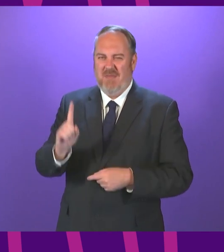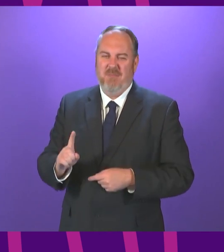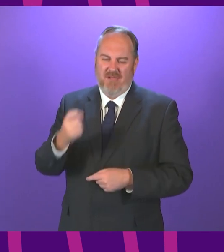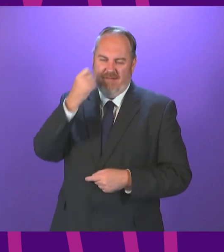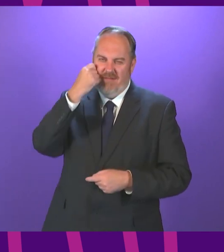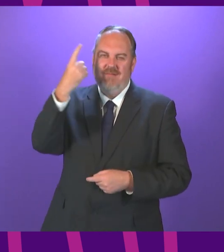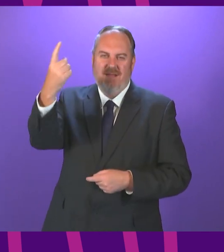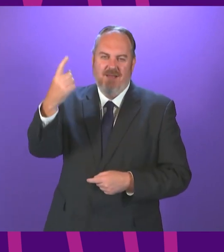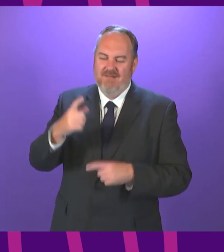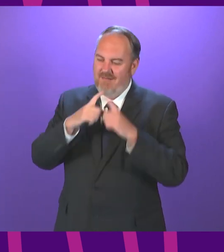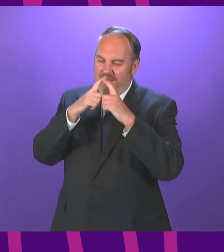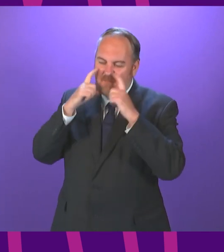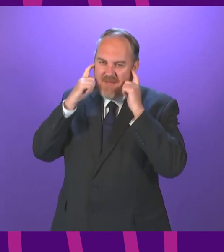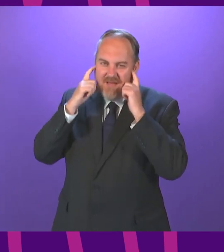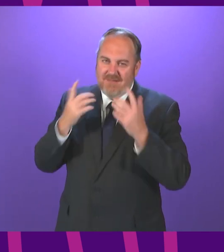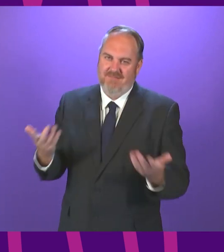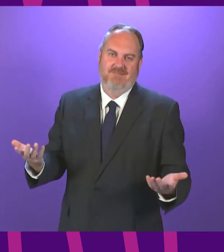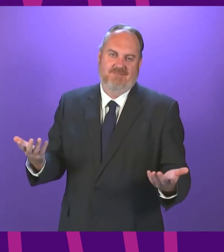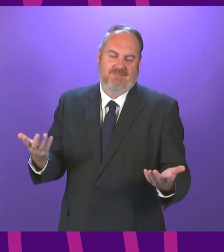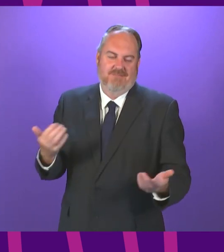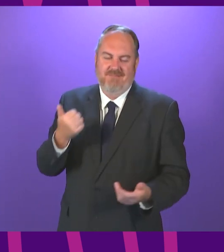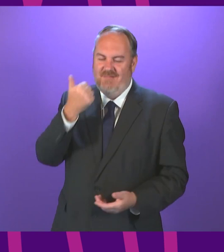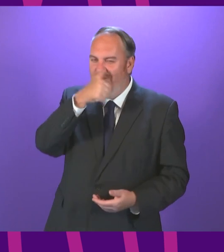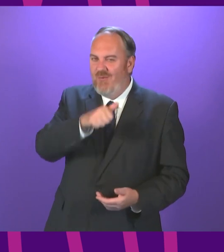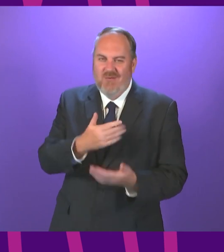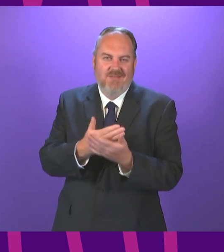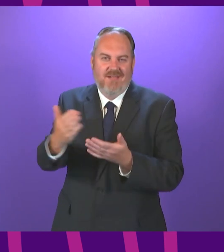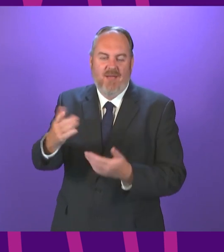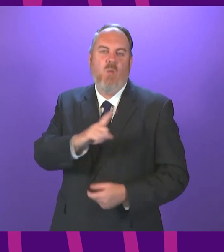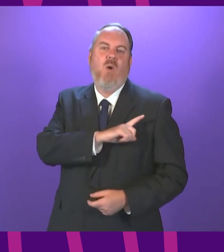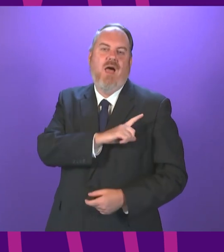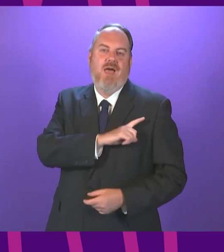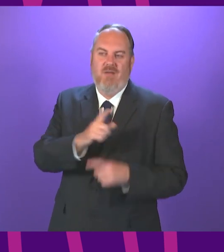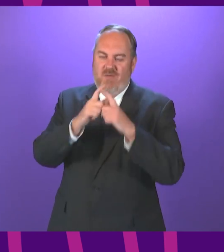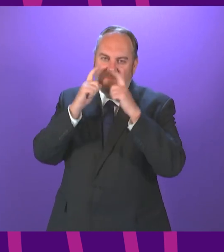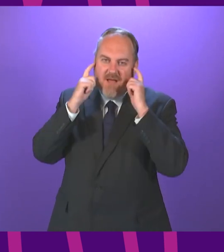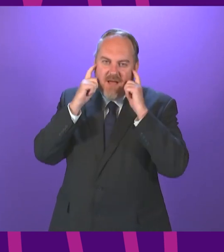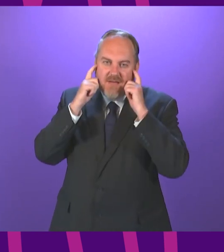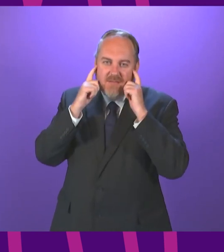wearing a face covering, however uncomfortable and annoying it is for us all, is a small price to pay